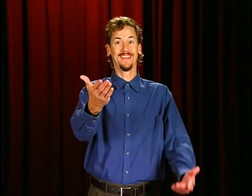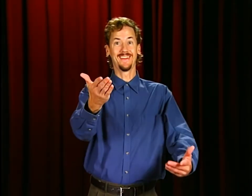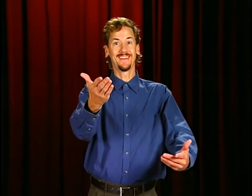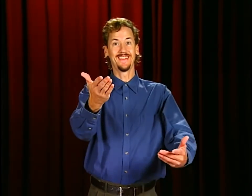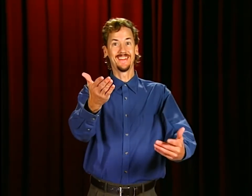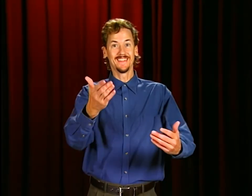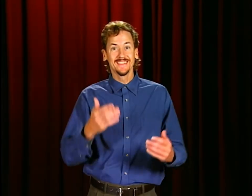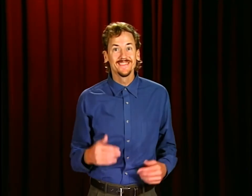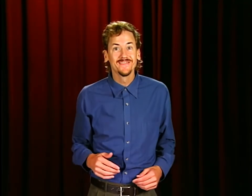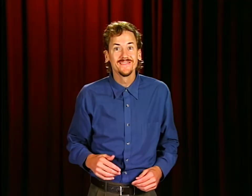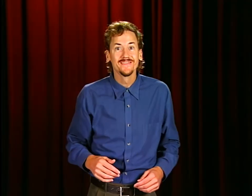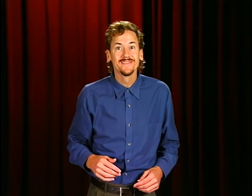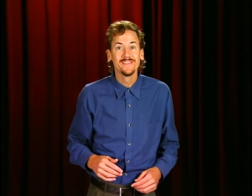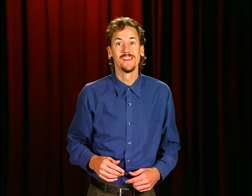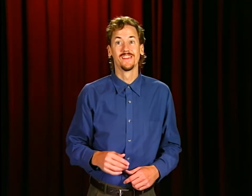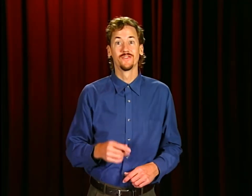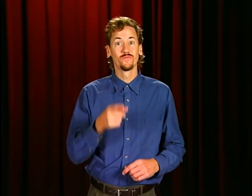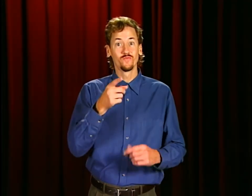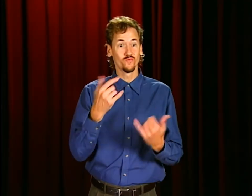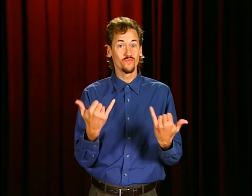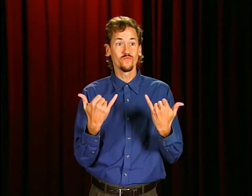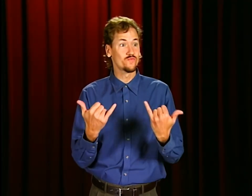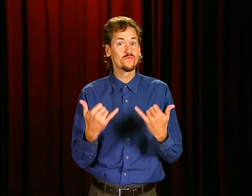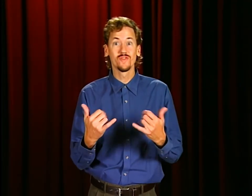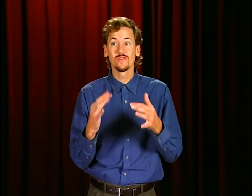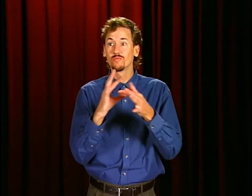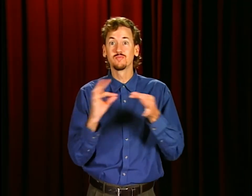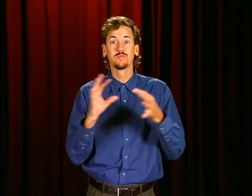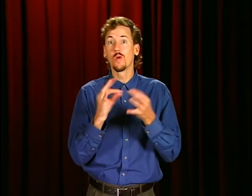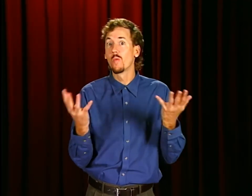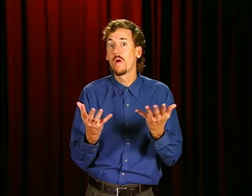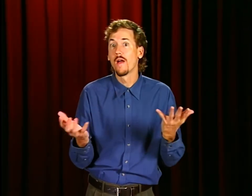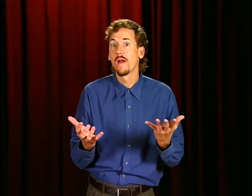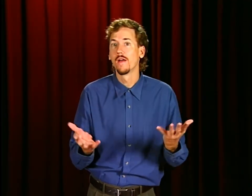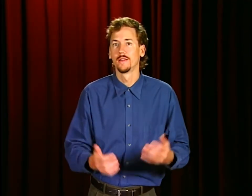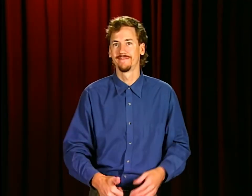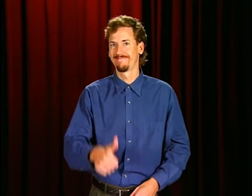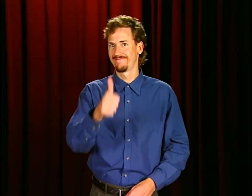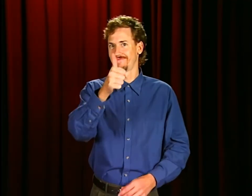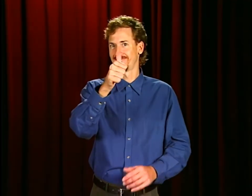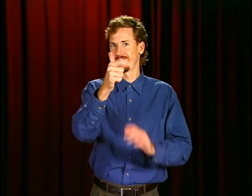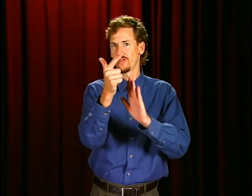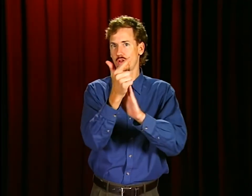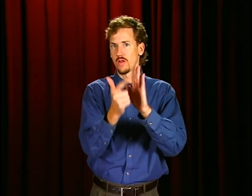MY UNCLE NED WAS AN AWESOME PLUMBER, I PROMISE. AND YOU WENT AROUND WITH HIM? YEAH.